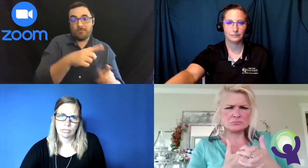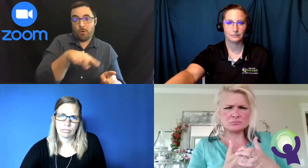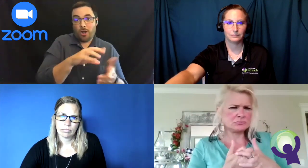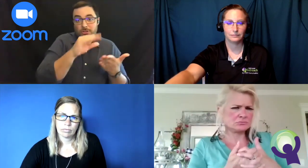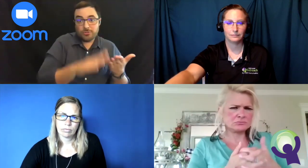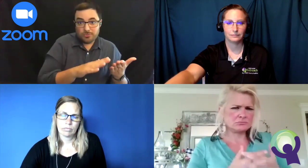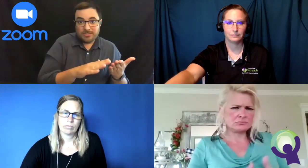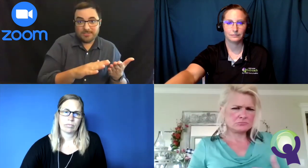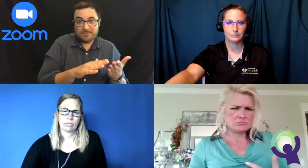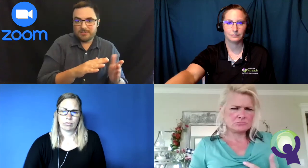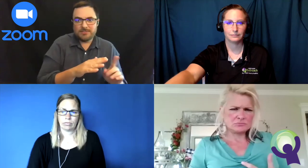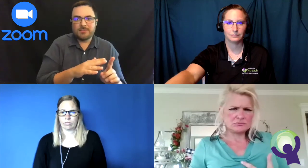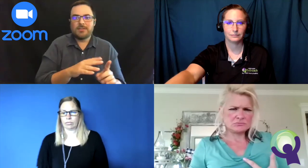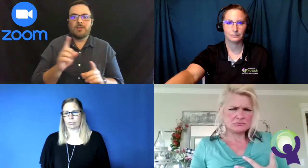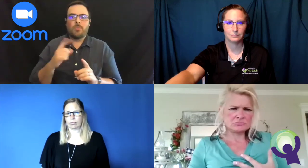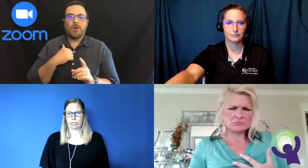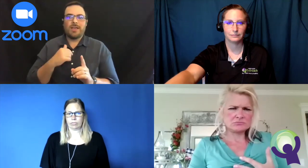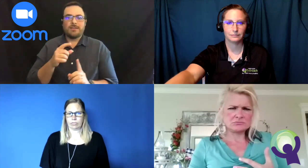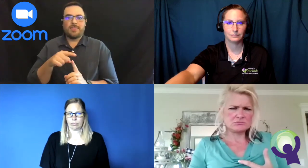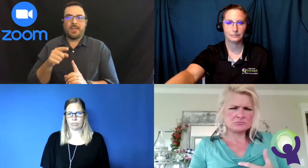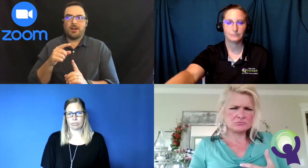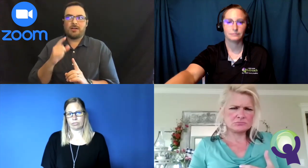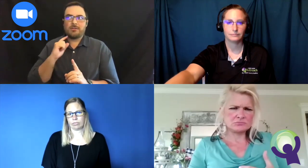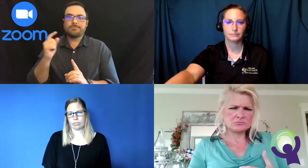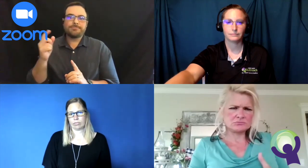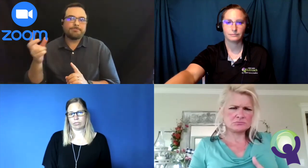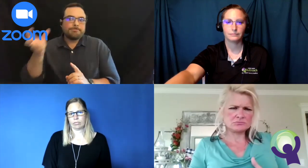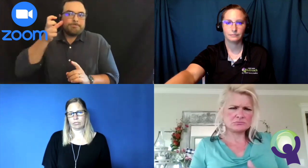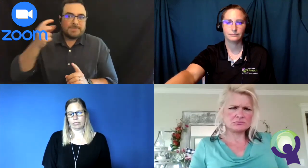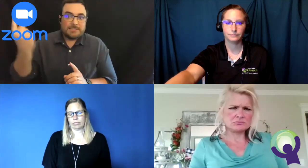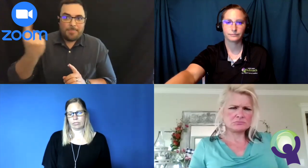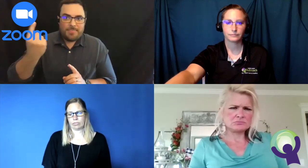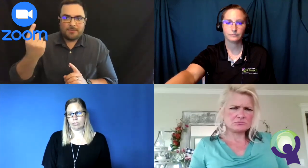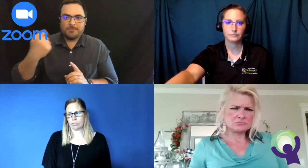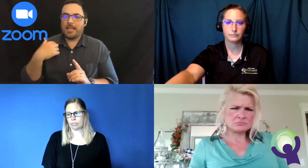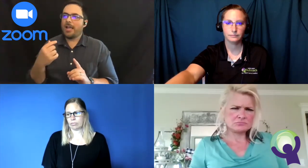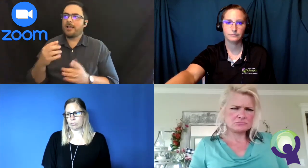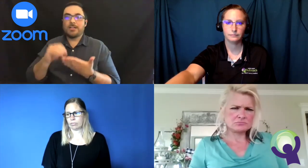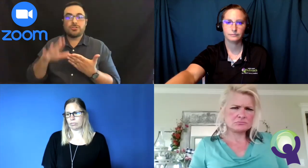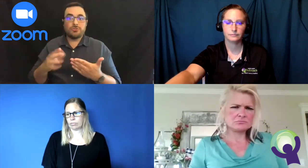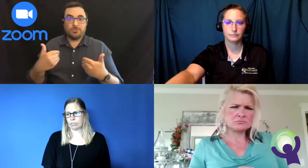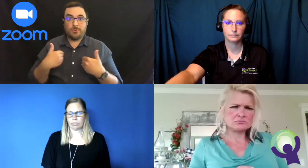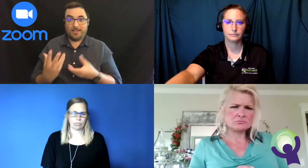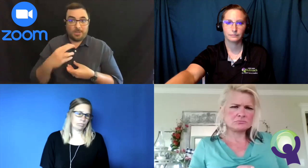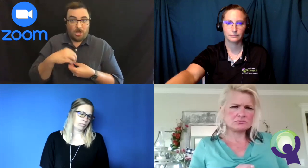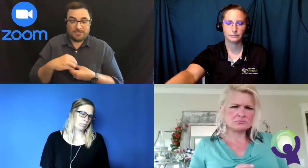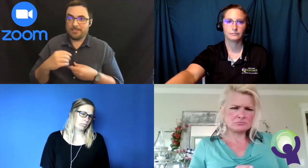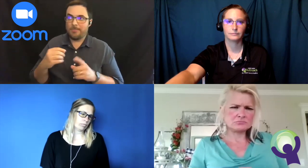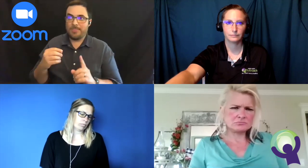themselves are sensitive to sounds, you'll see students with autism that if a sound comes in